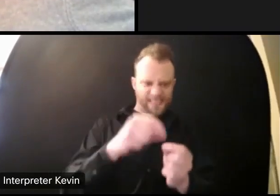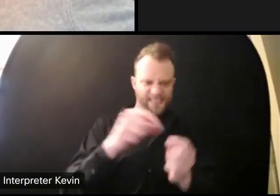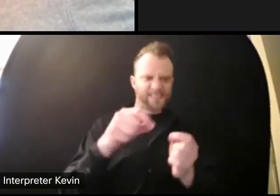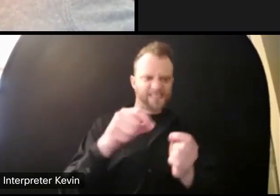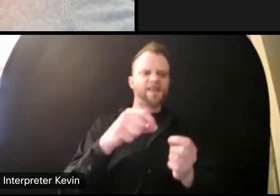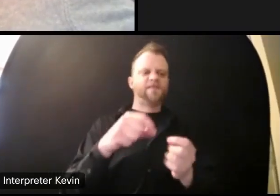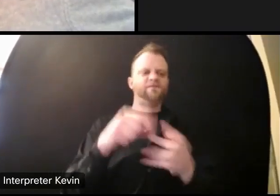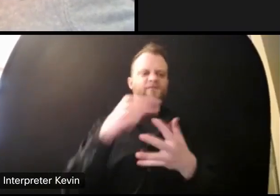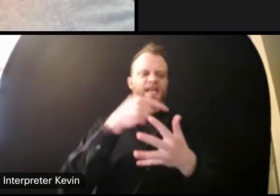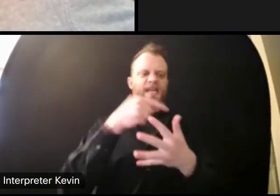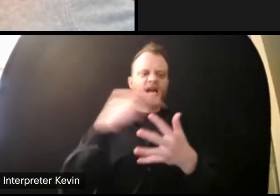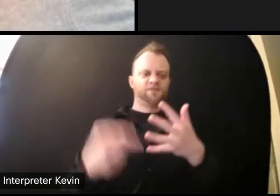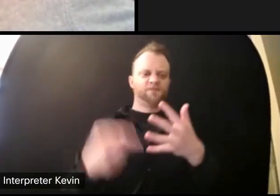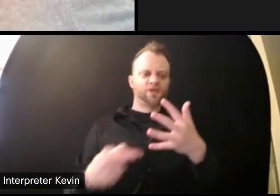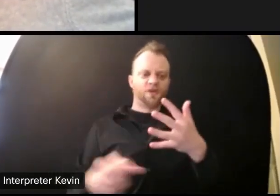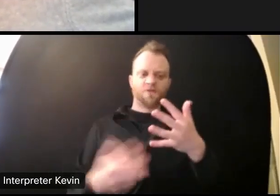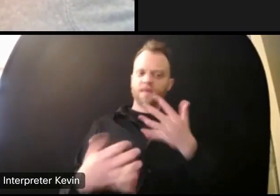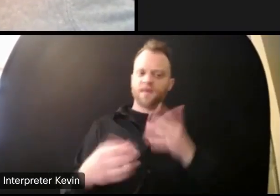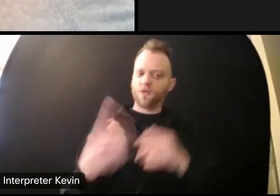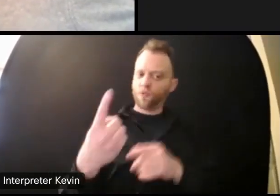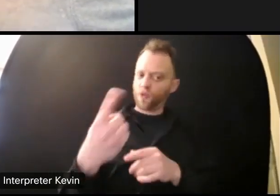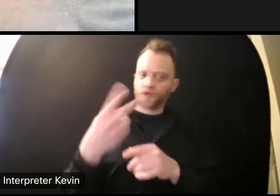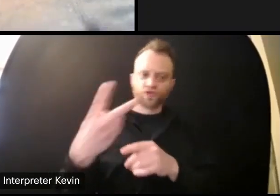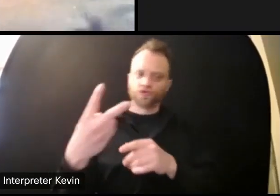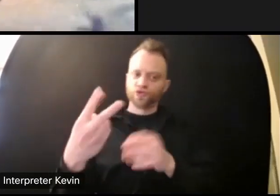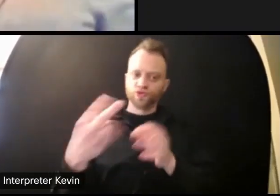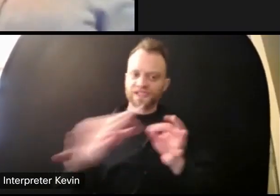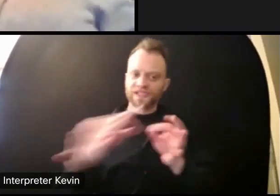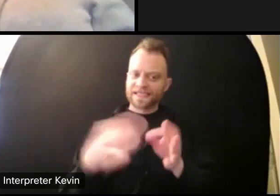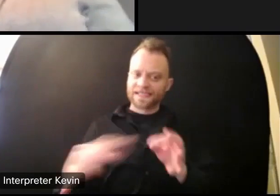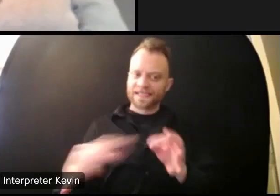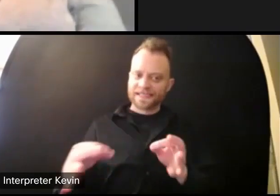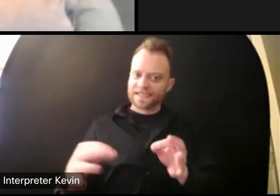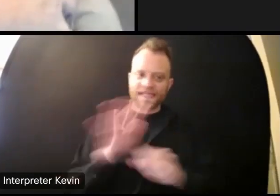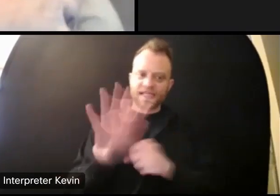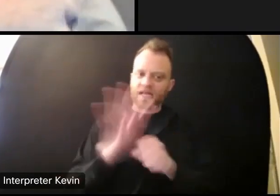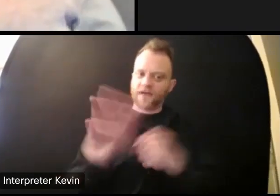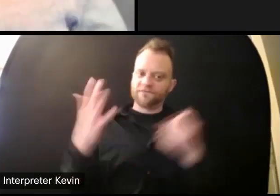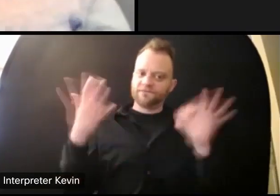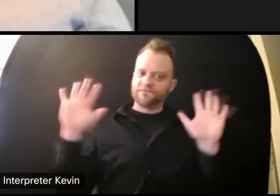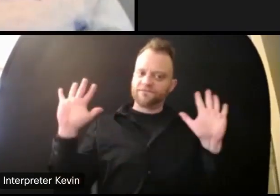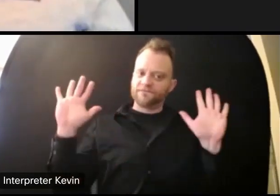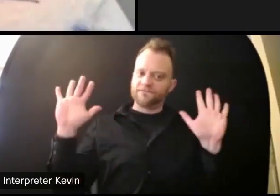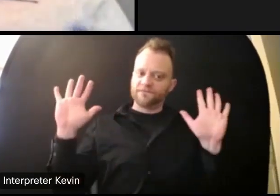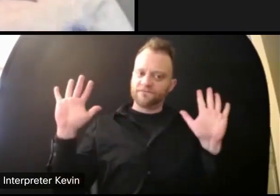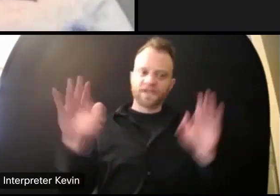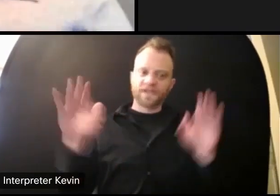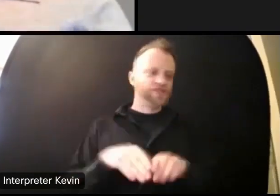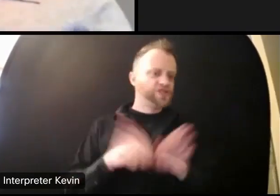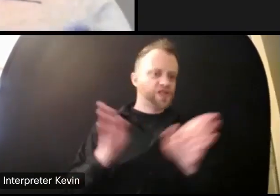what they're about. Beyond that, items on the consent agenda generally aren't for discussion.